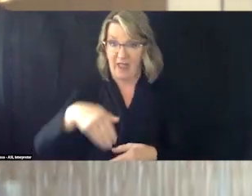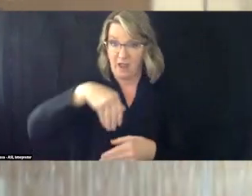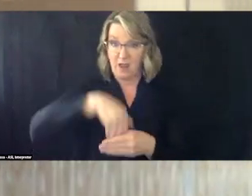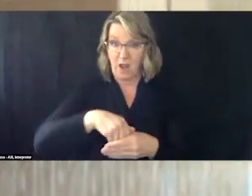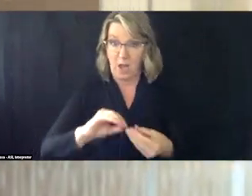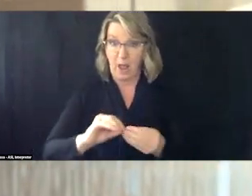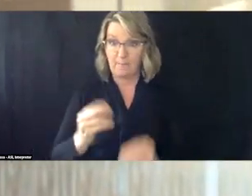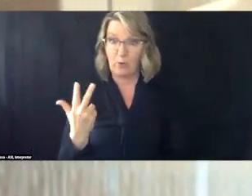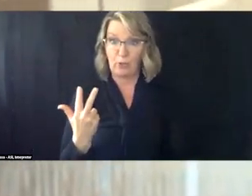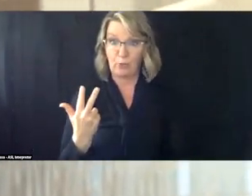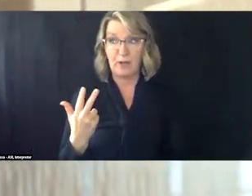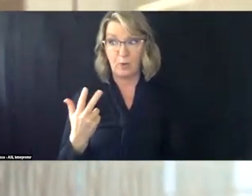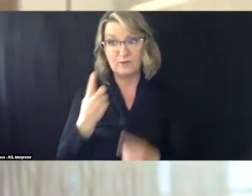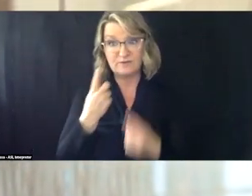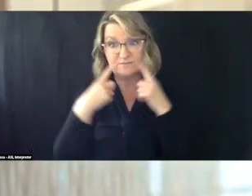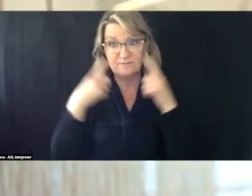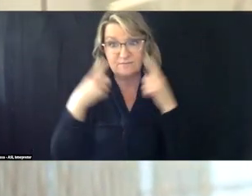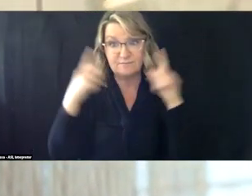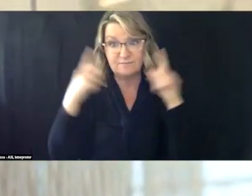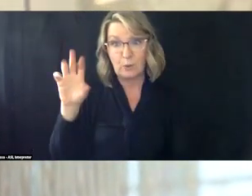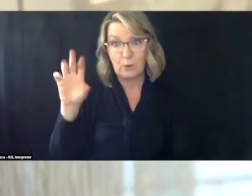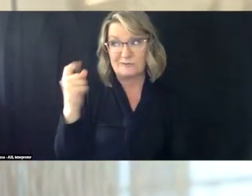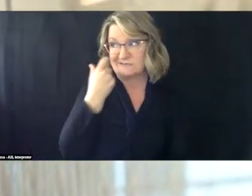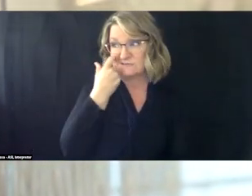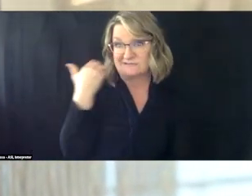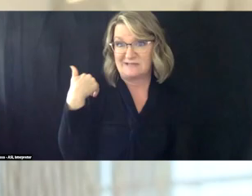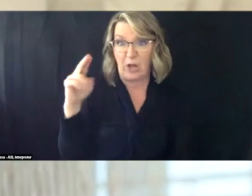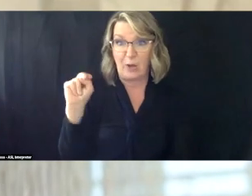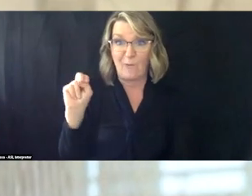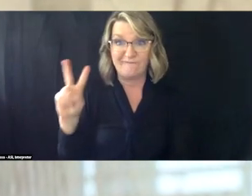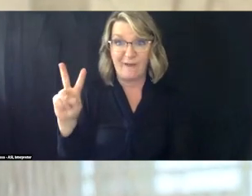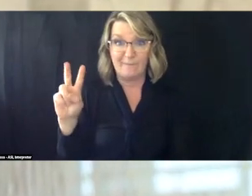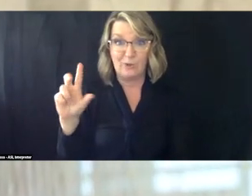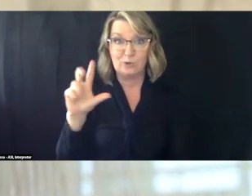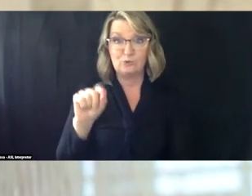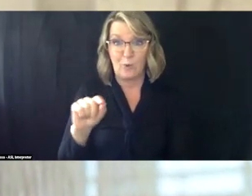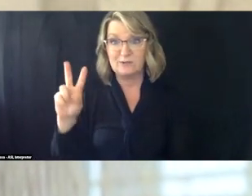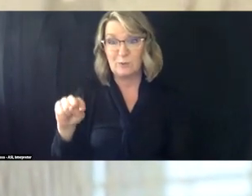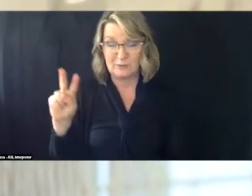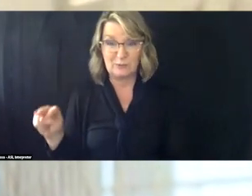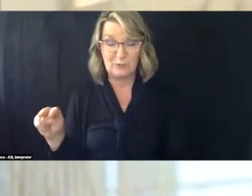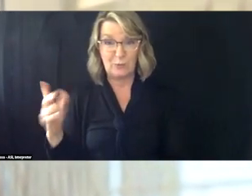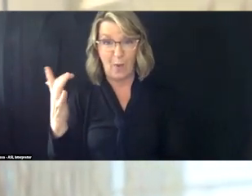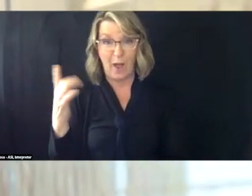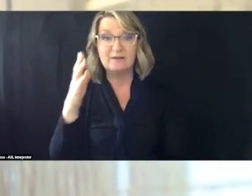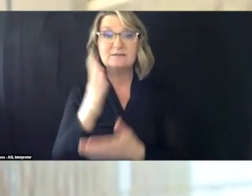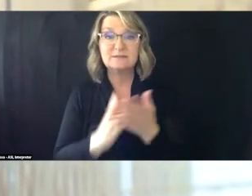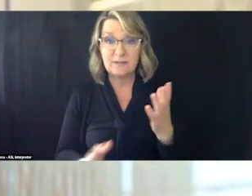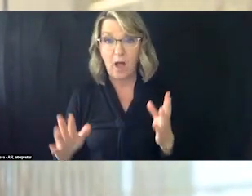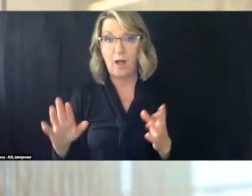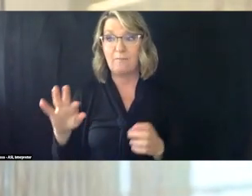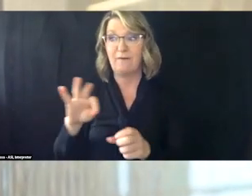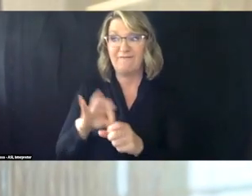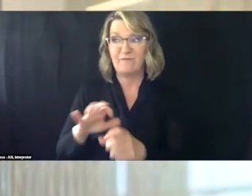secure door number three did make the news in the November 2022 election and it was because some